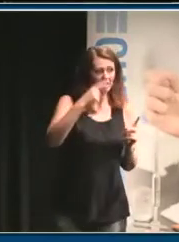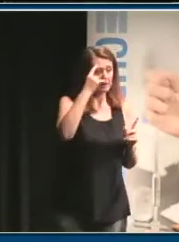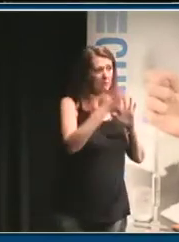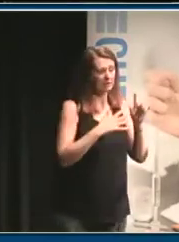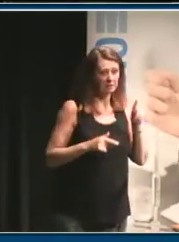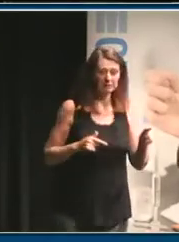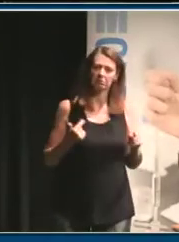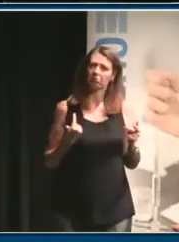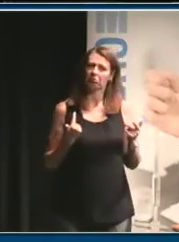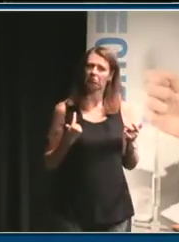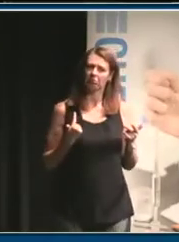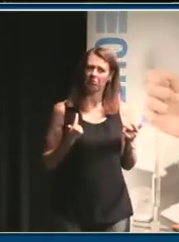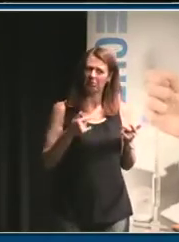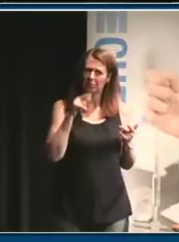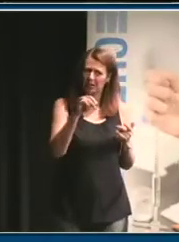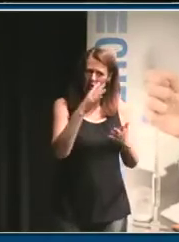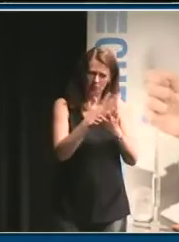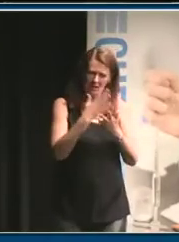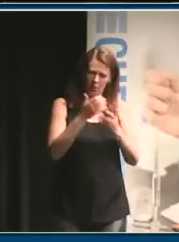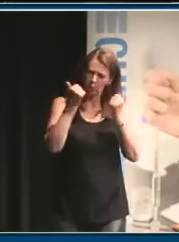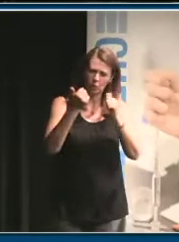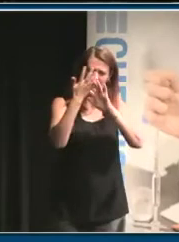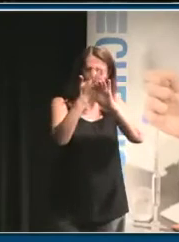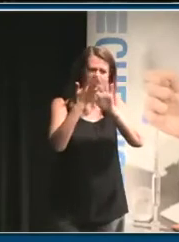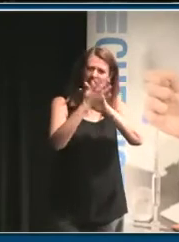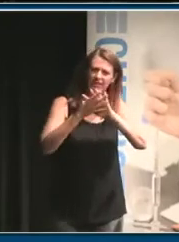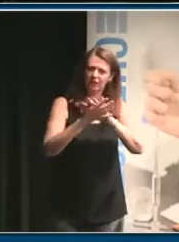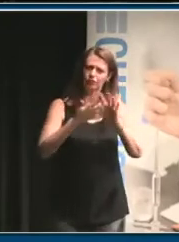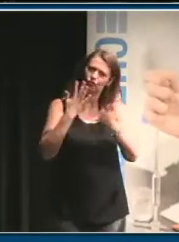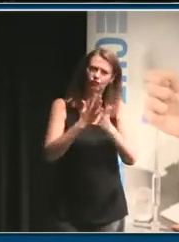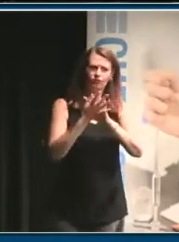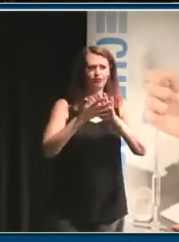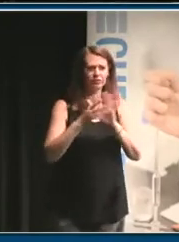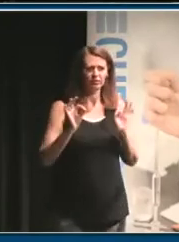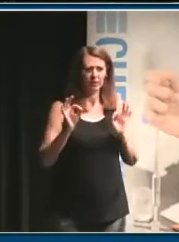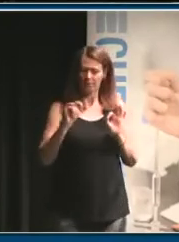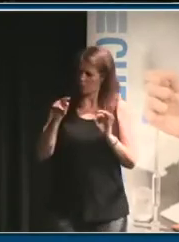and there's not a lot of good definitions around. Except when it comes to green chemistry there's